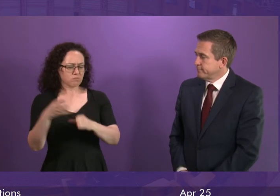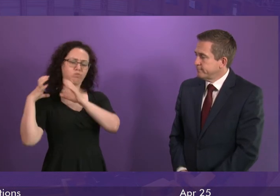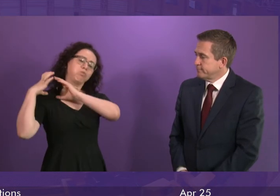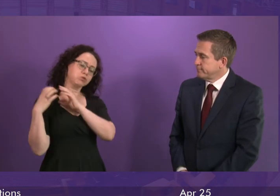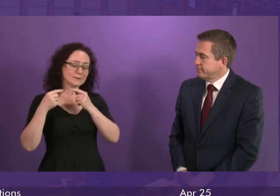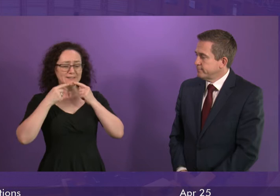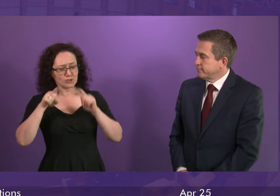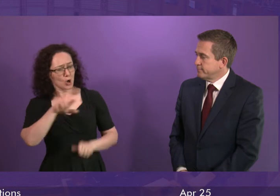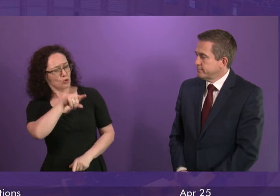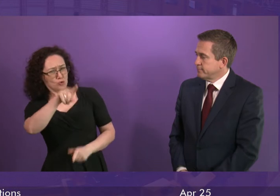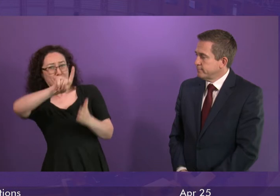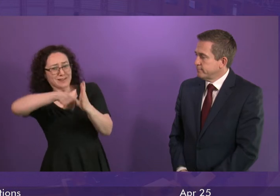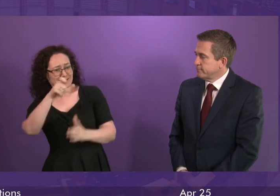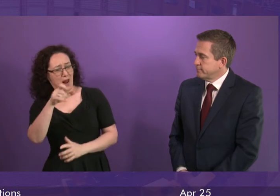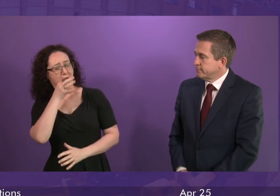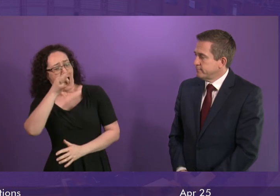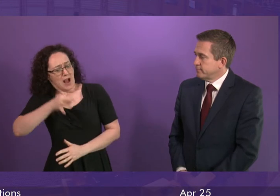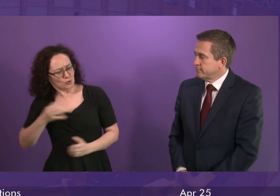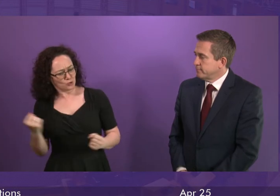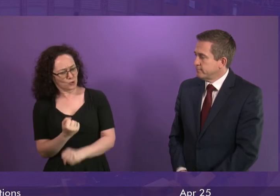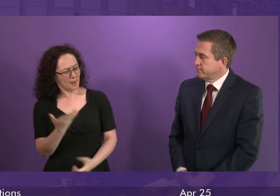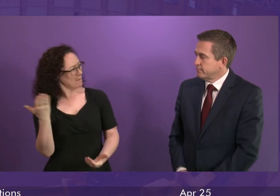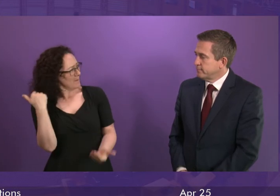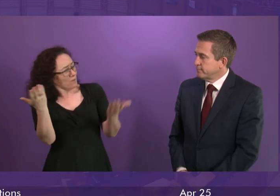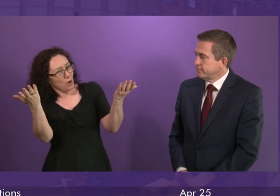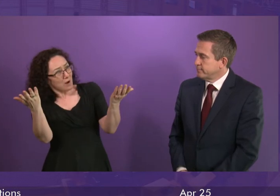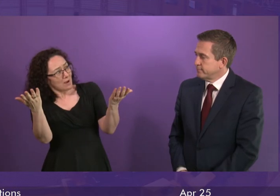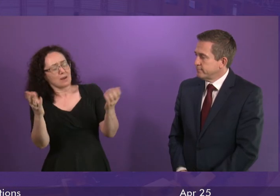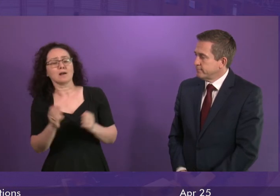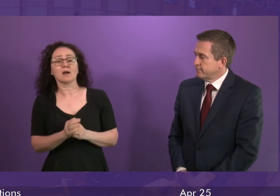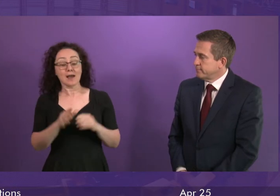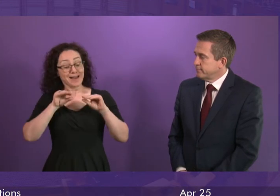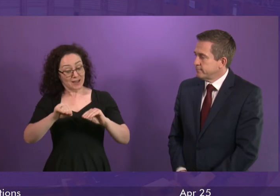us to do in the past. Education Scotland is getting on with the job.